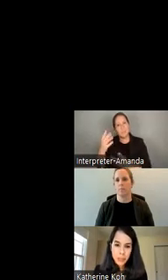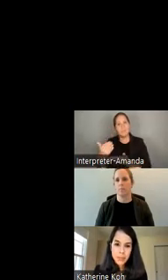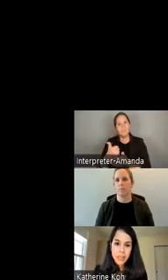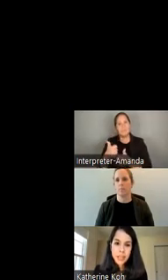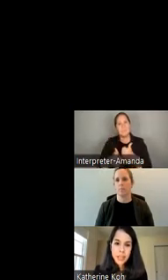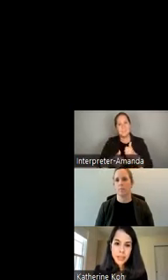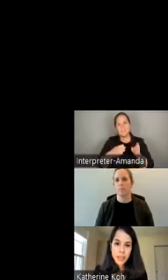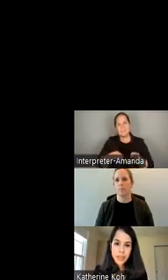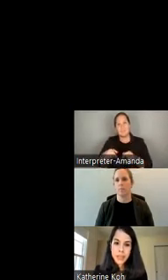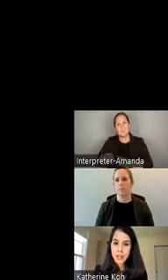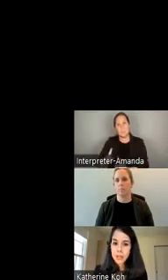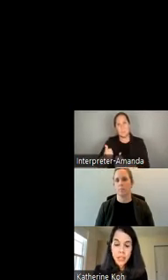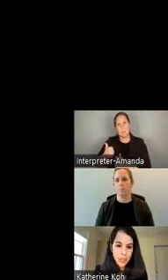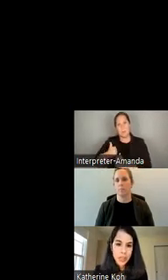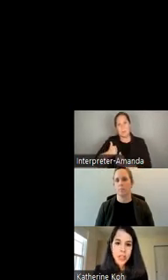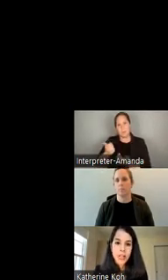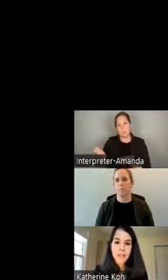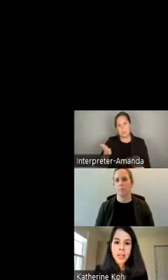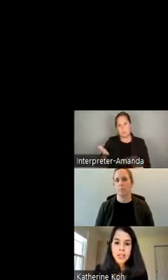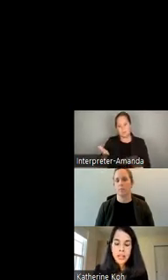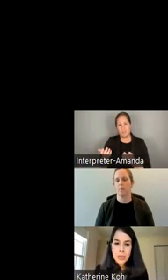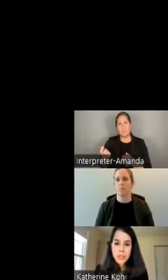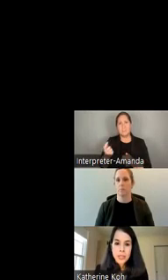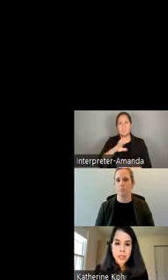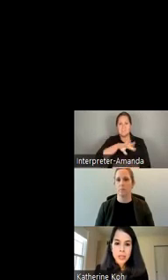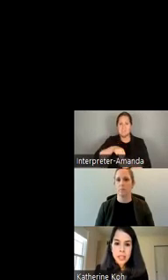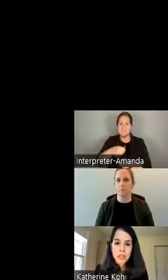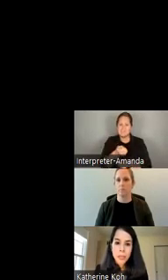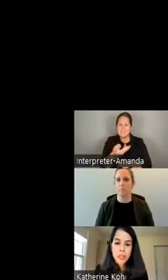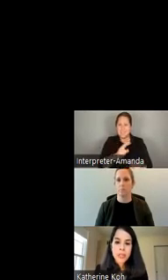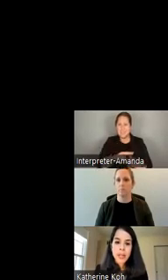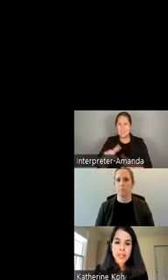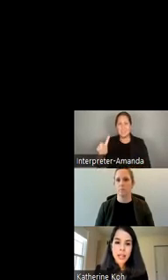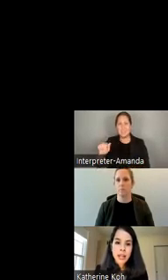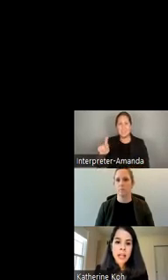time of military service using a rich collection of data sources including self-report survey data